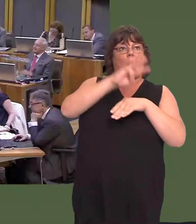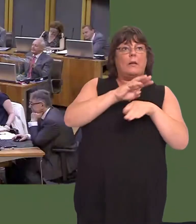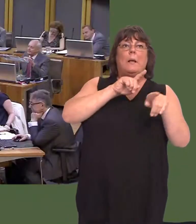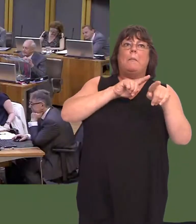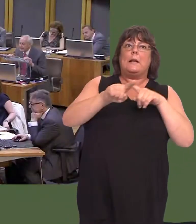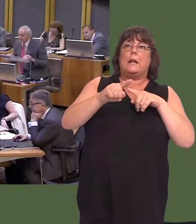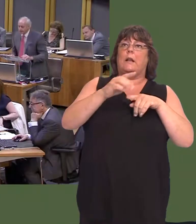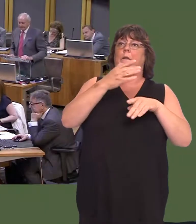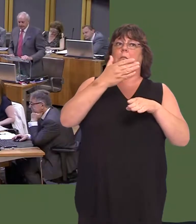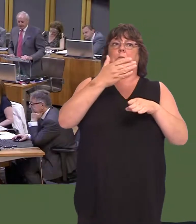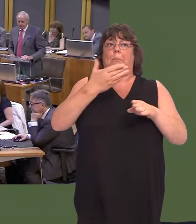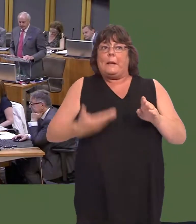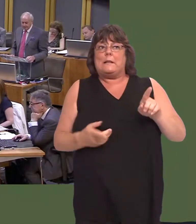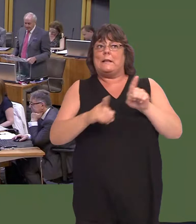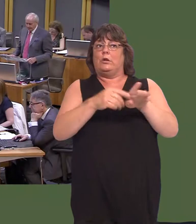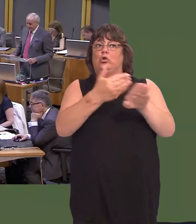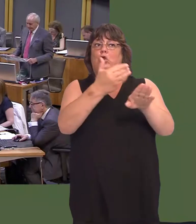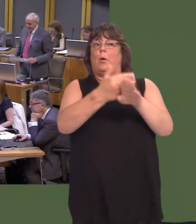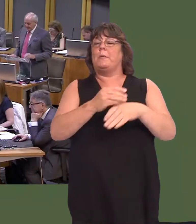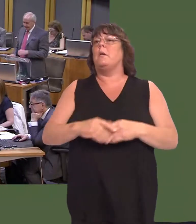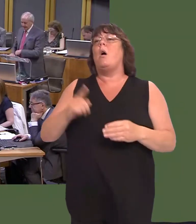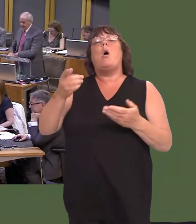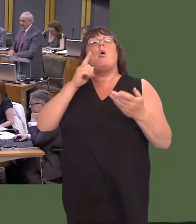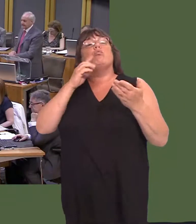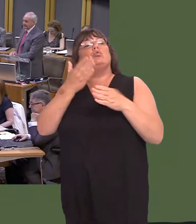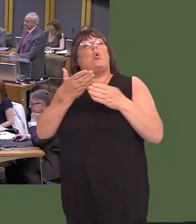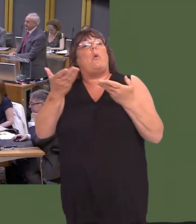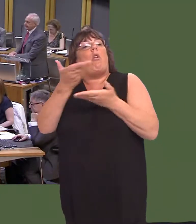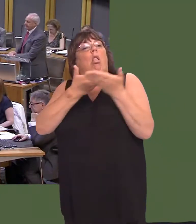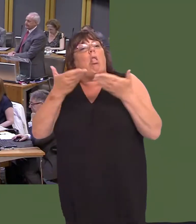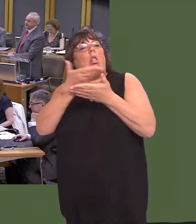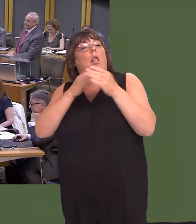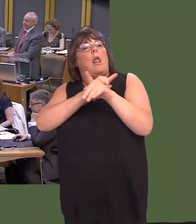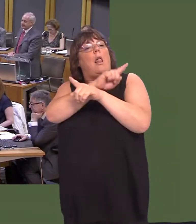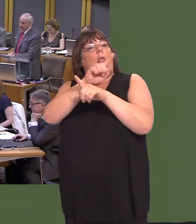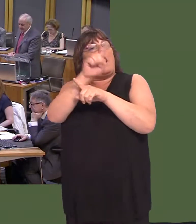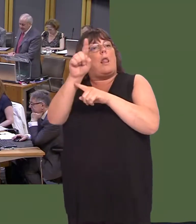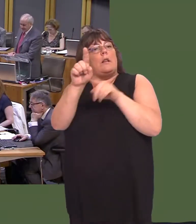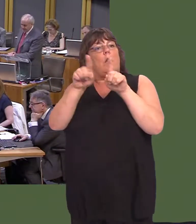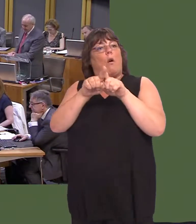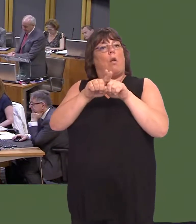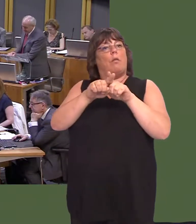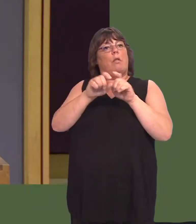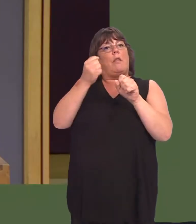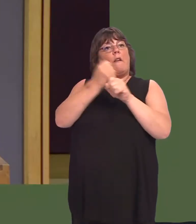Neil Hamilton: Well, Iím sure weíll explore this point further later on this afternoon in the statement on the Governmentís paper on Brexit.